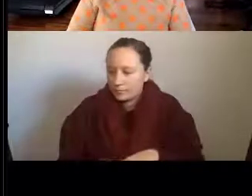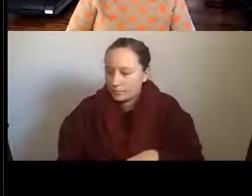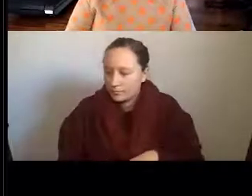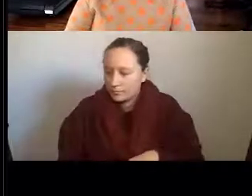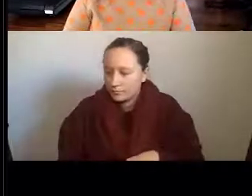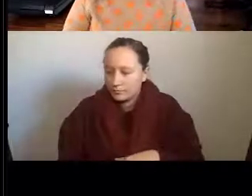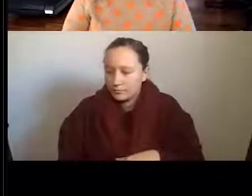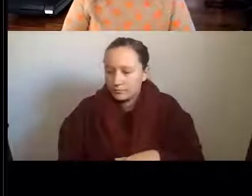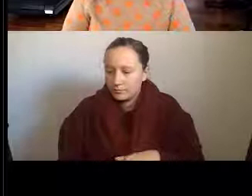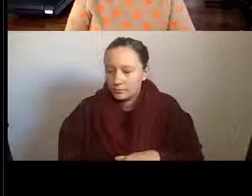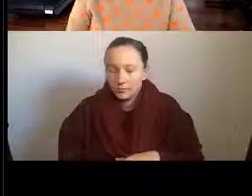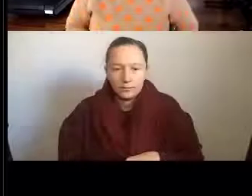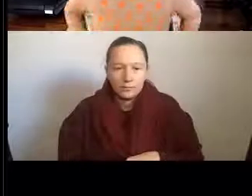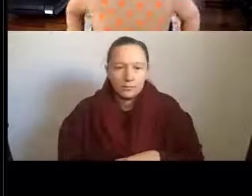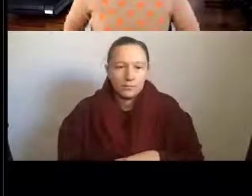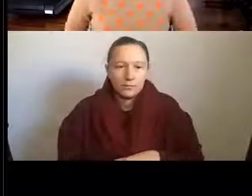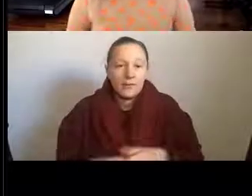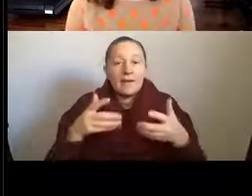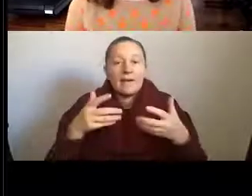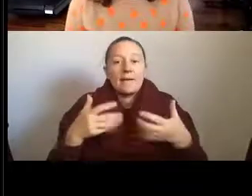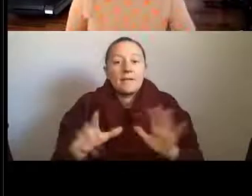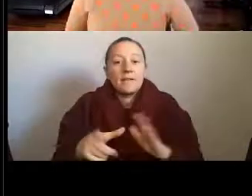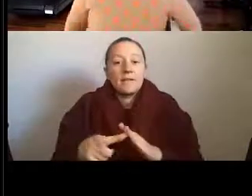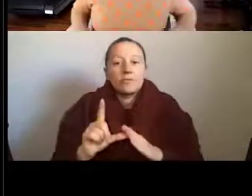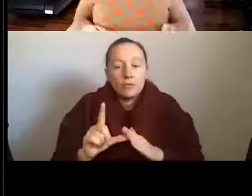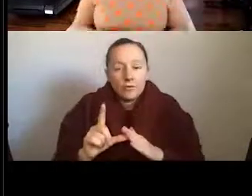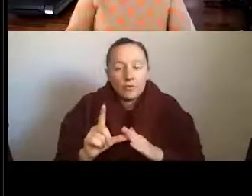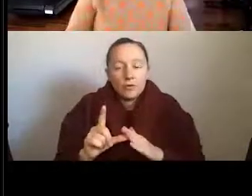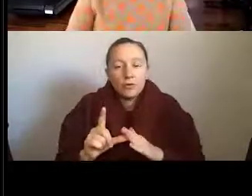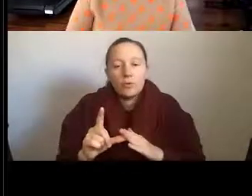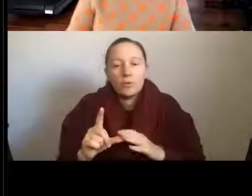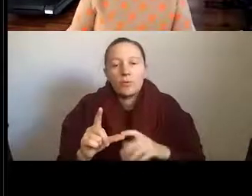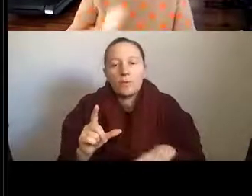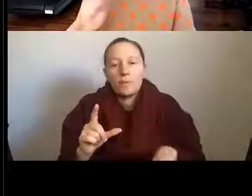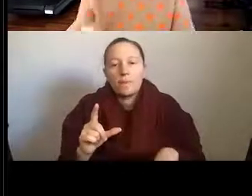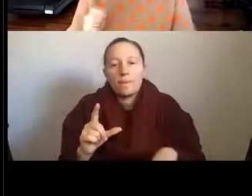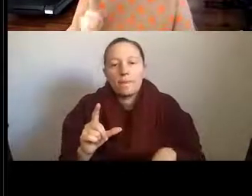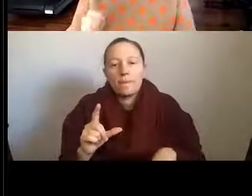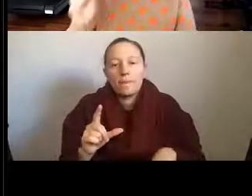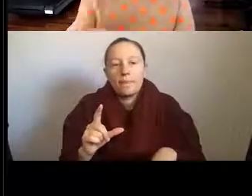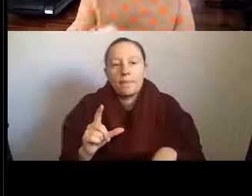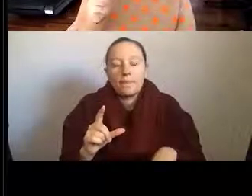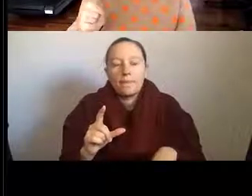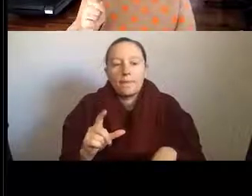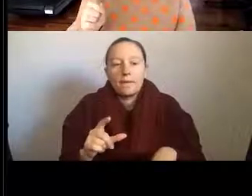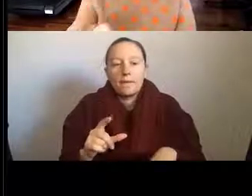So, after the review, first you'll spend some time refreshing your Commons account,